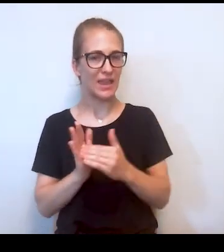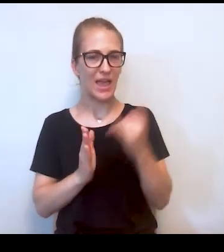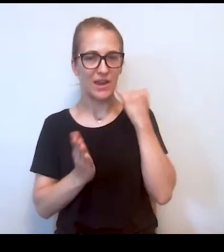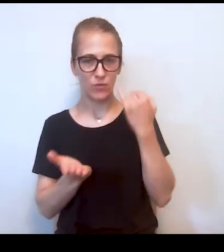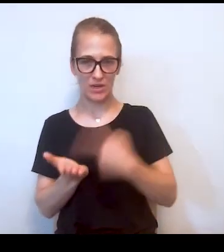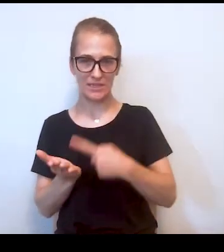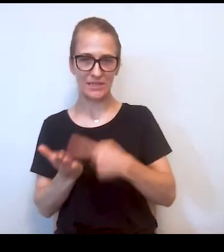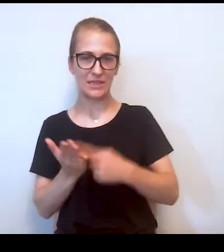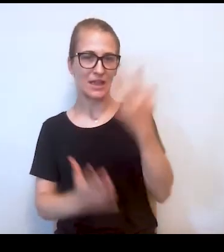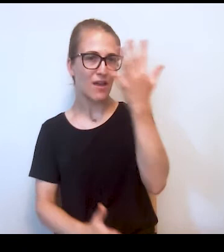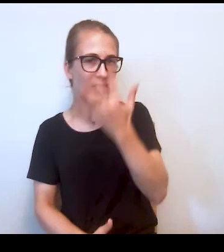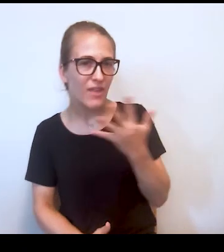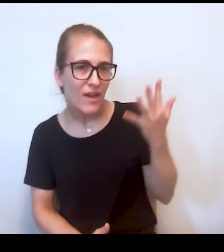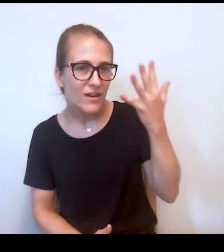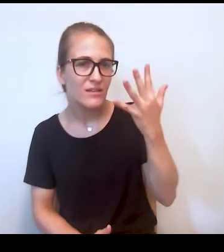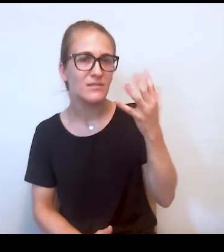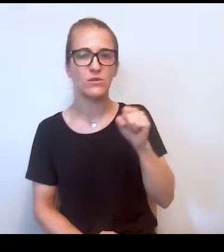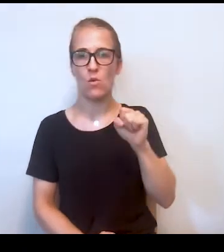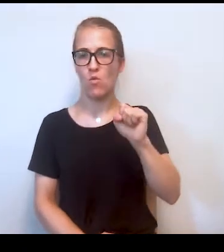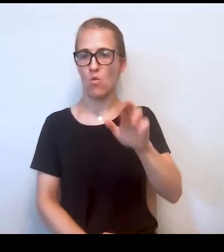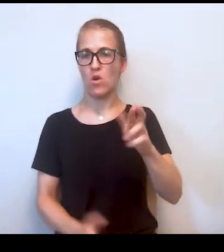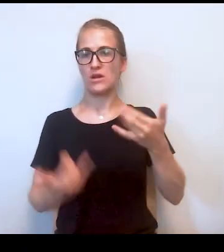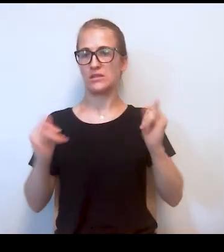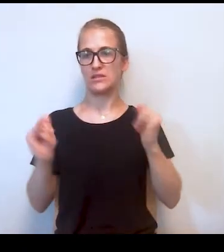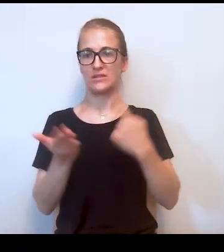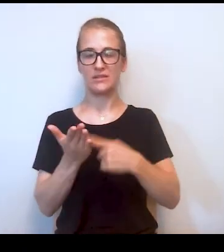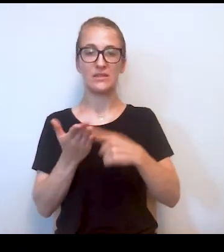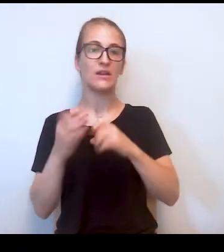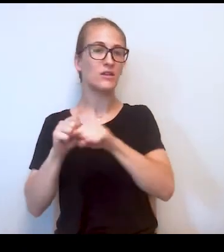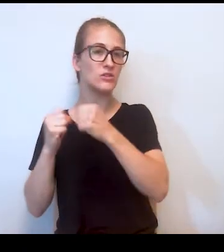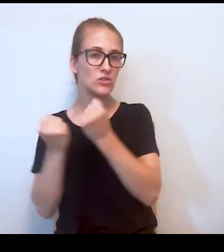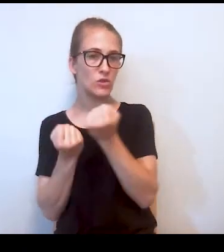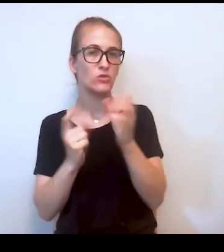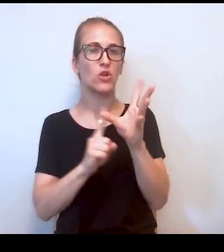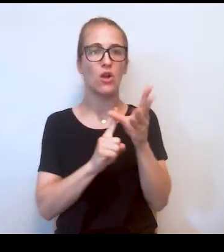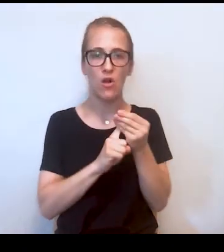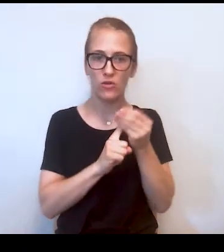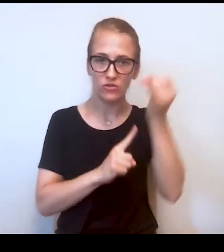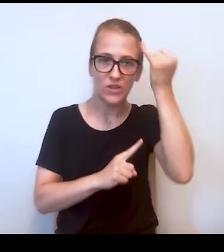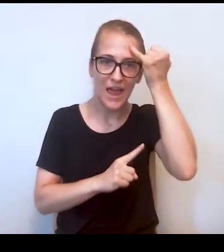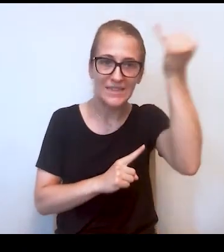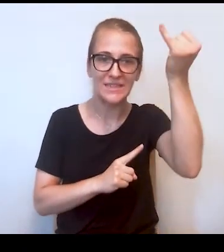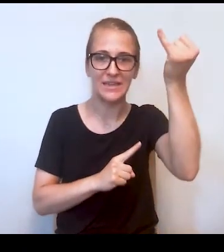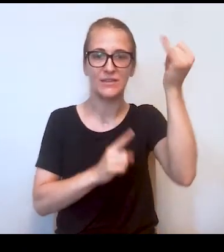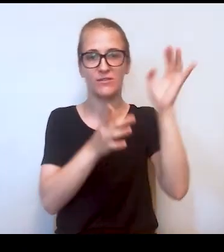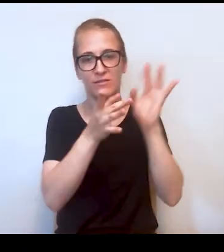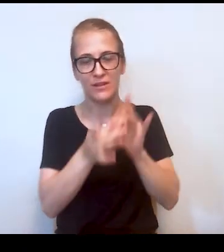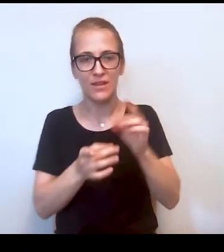around hypermobility and then how the effect and affect